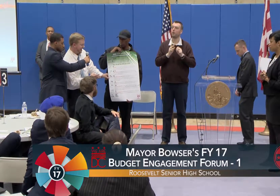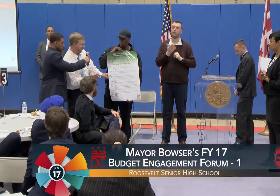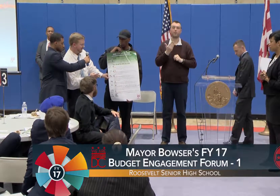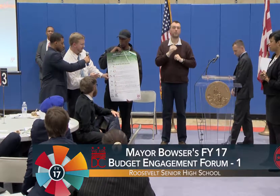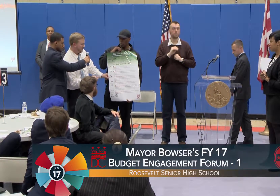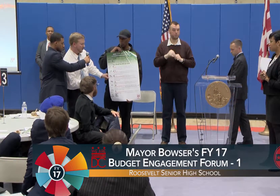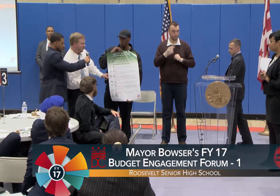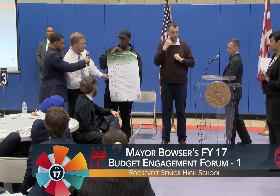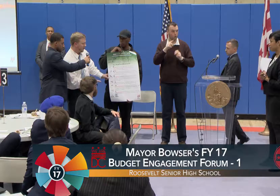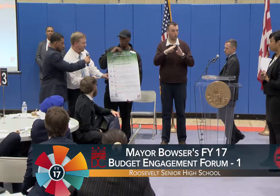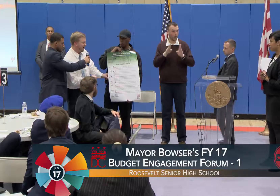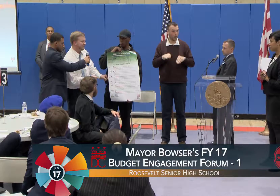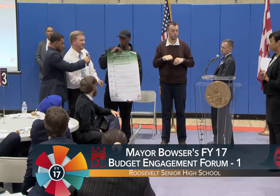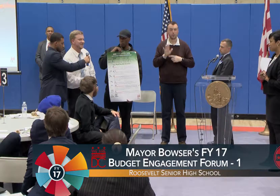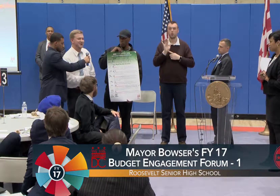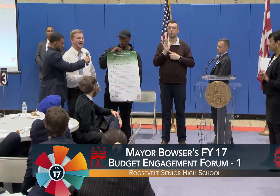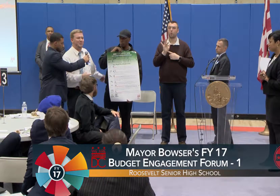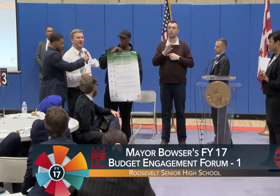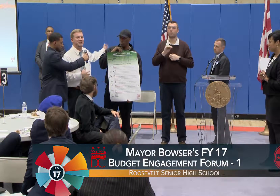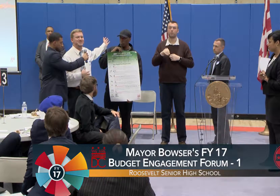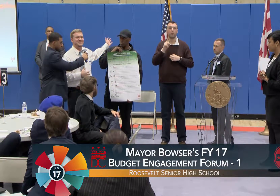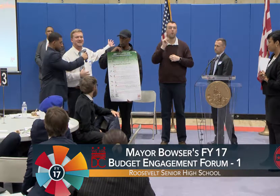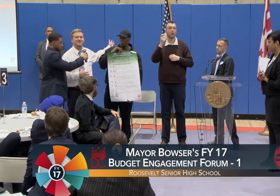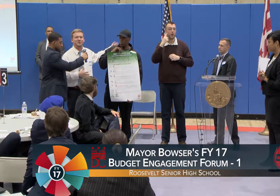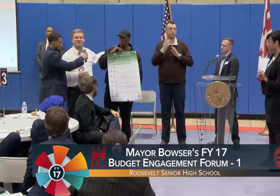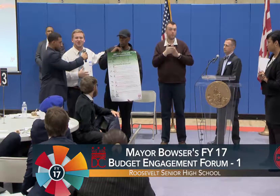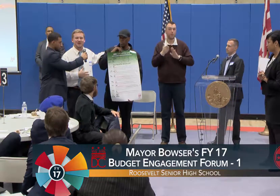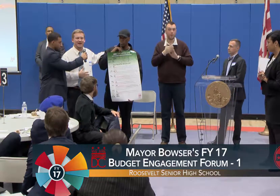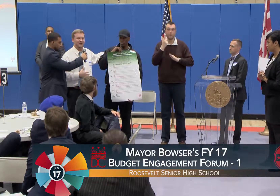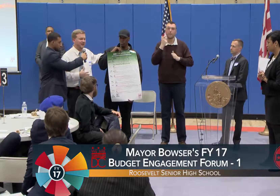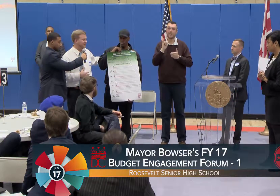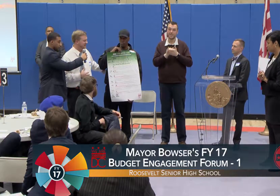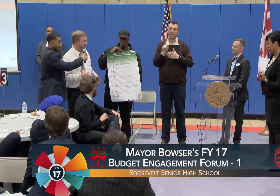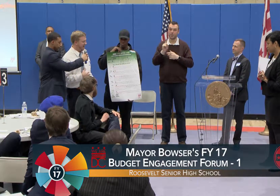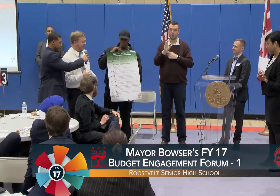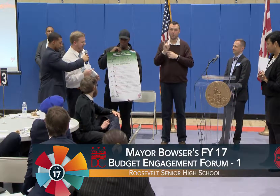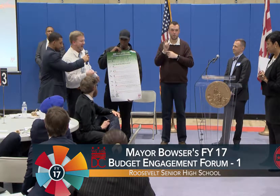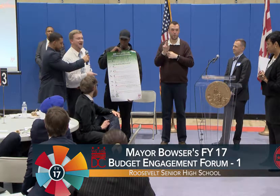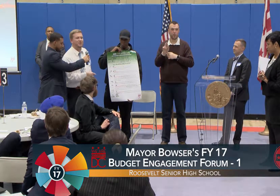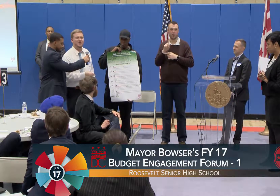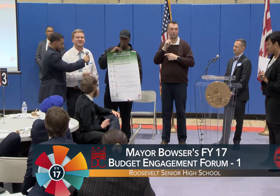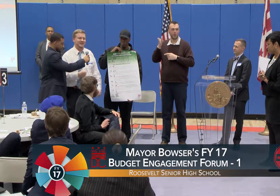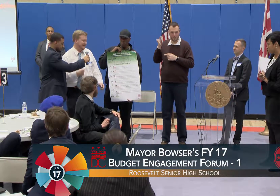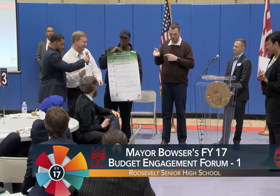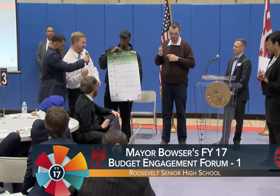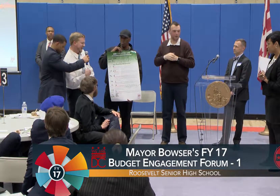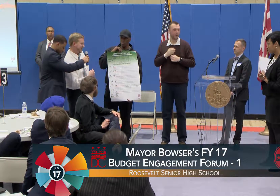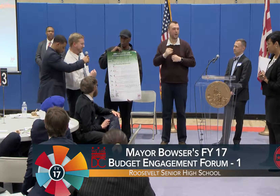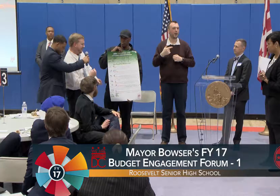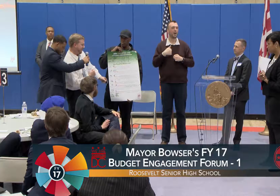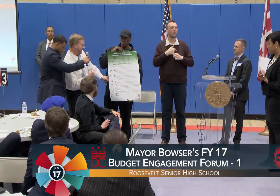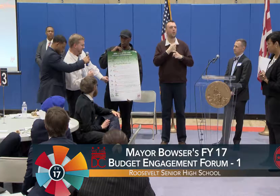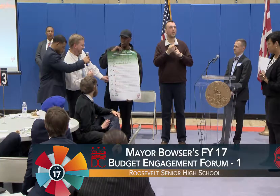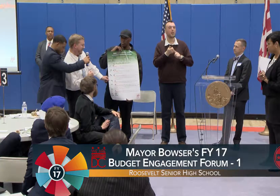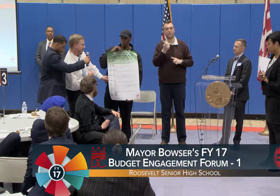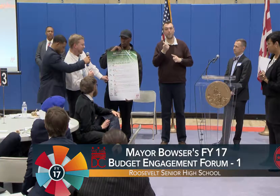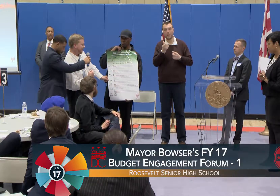HOUSING, 25 TO GOVERNMENT OPERATIONS BECAUSE THAT'S WHERE THE CIRCULATOR LIVES AND WE ELIMINATED BY THE WAY THE OFFICE